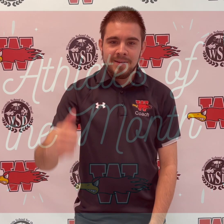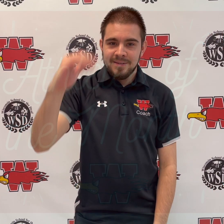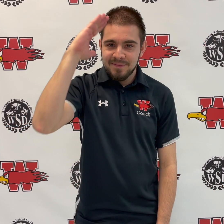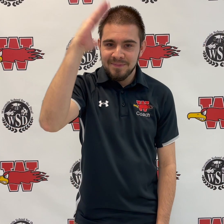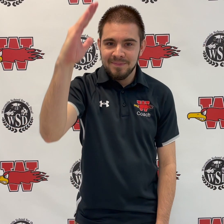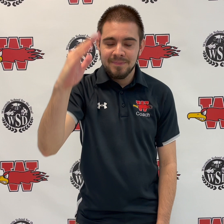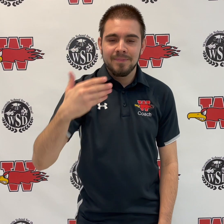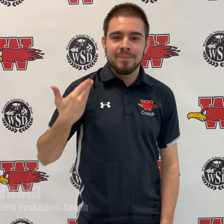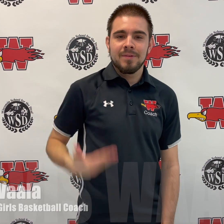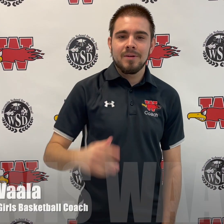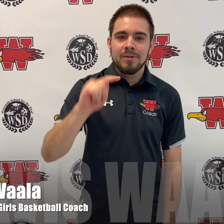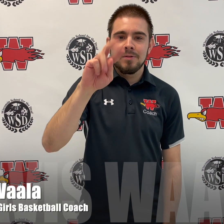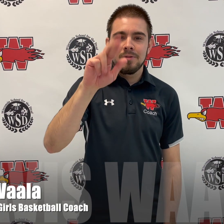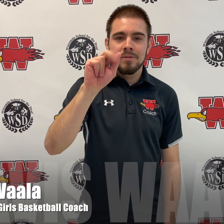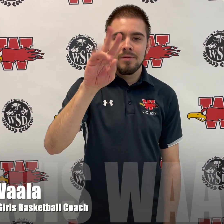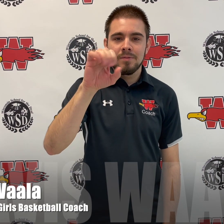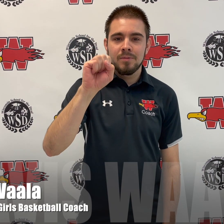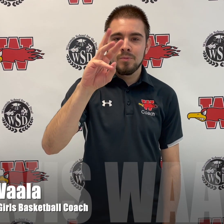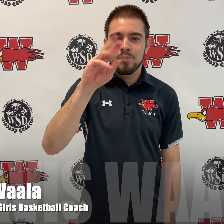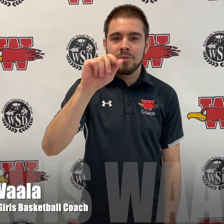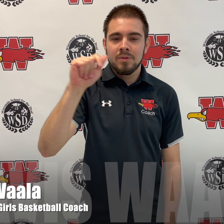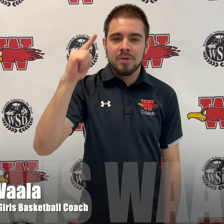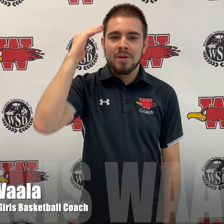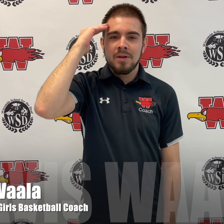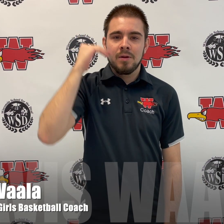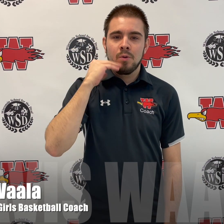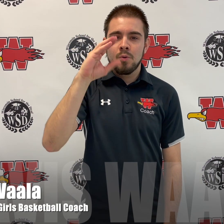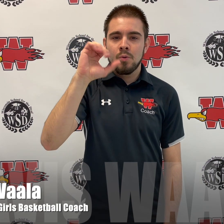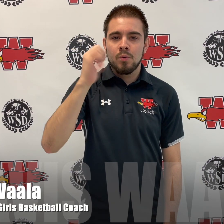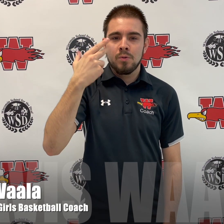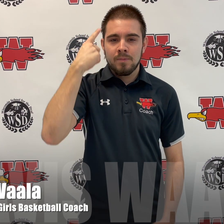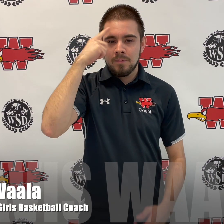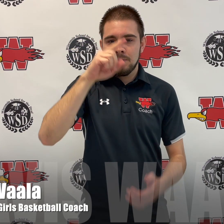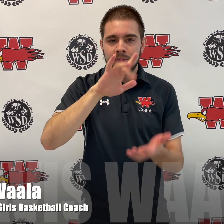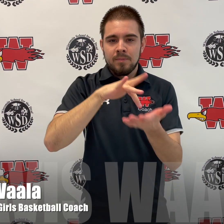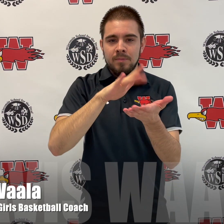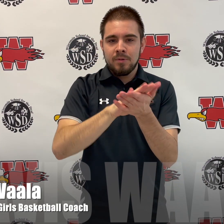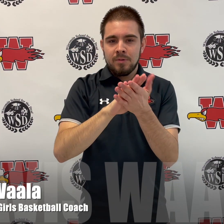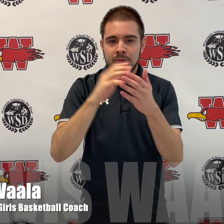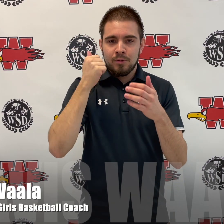Hello. My name is Travis Waala, and I'm the head coach for the middle school girls basketball team.